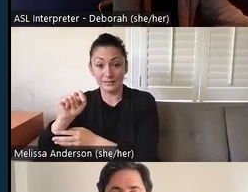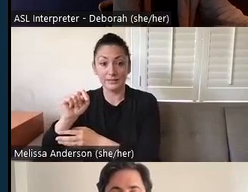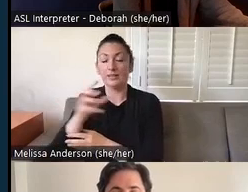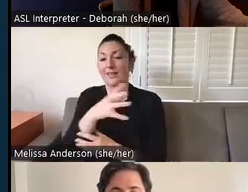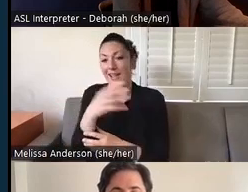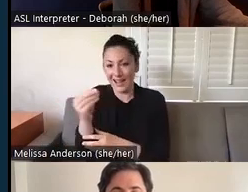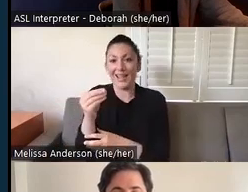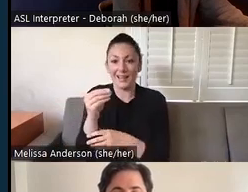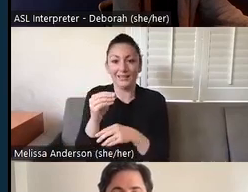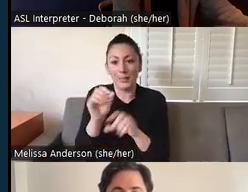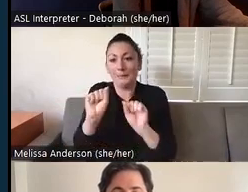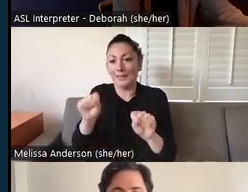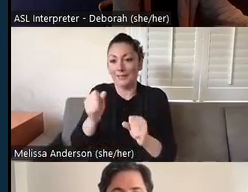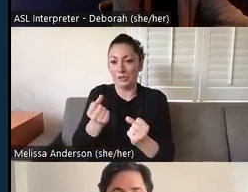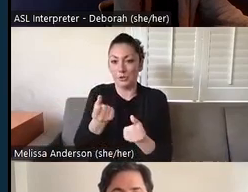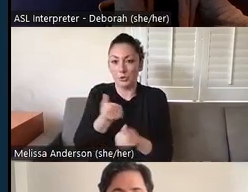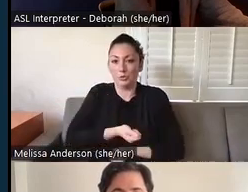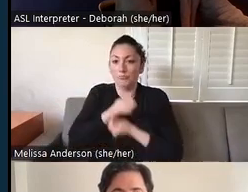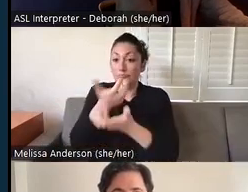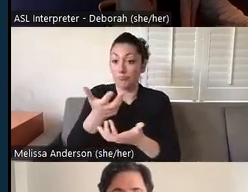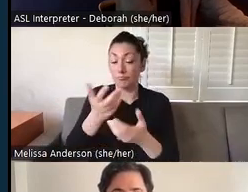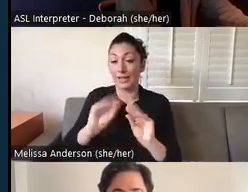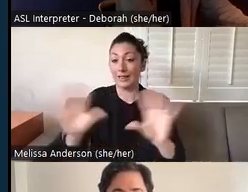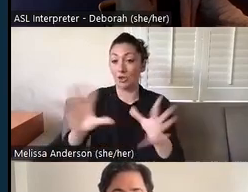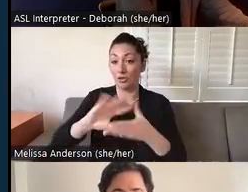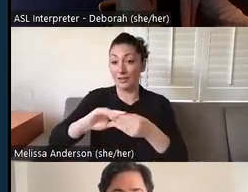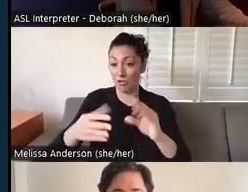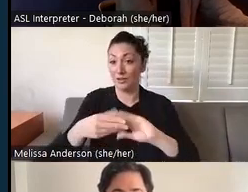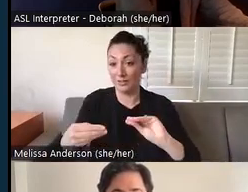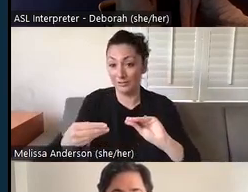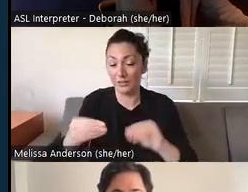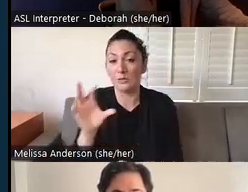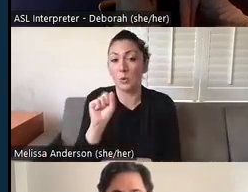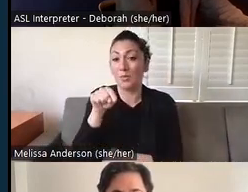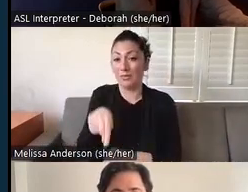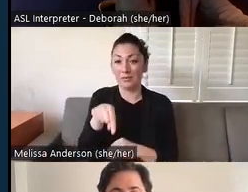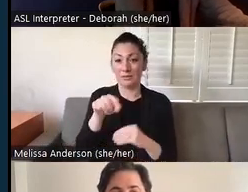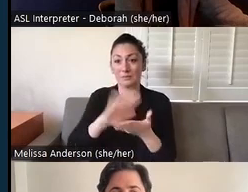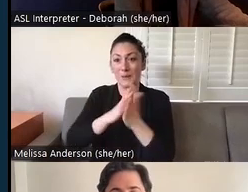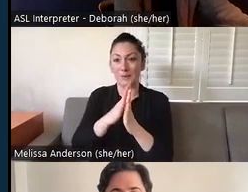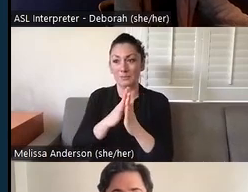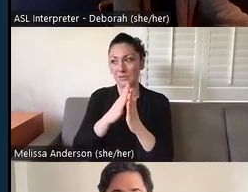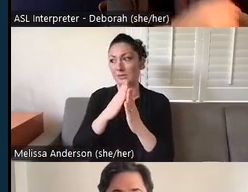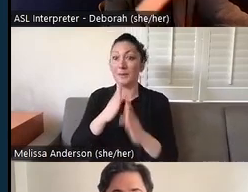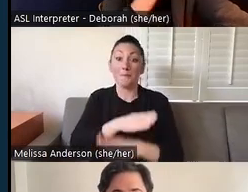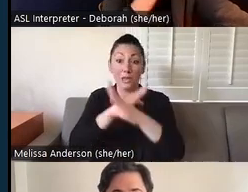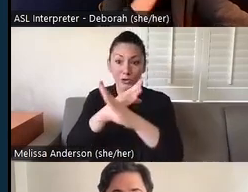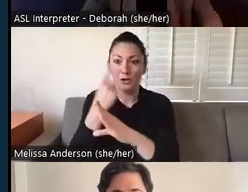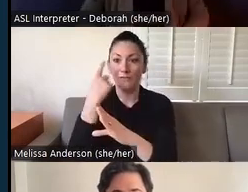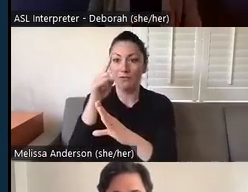the understanding of cause and effect; and the ability to express clear narratives. So this